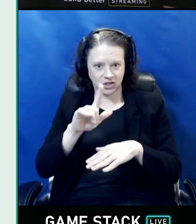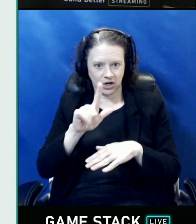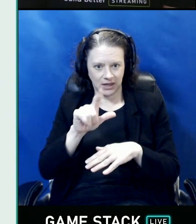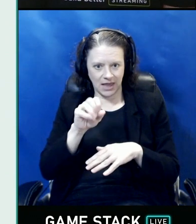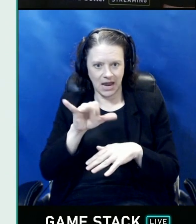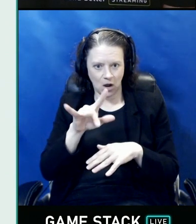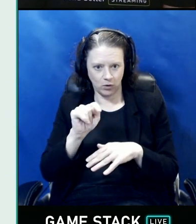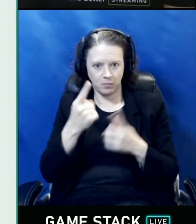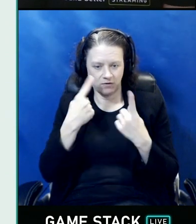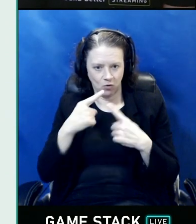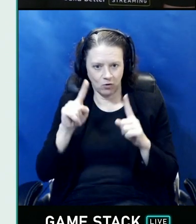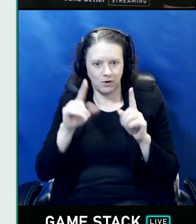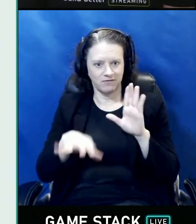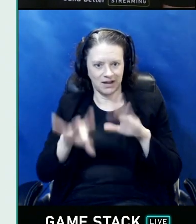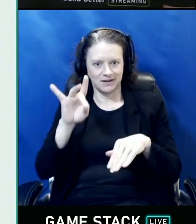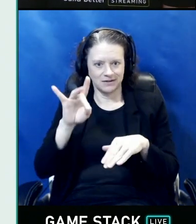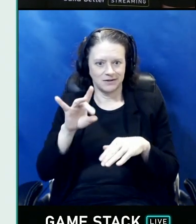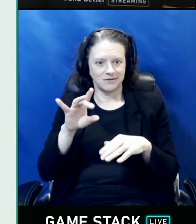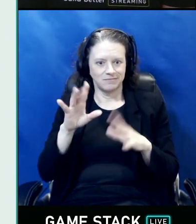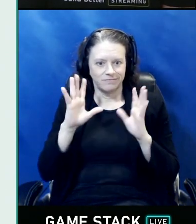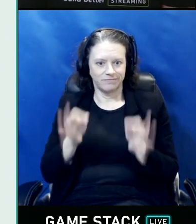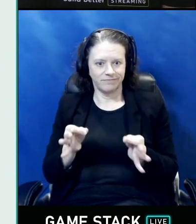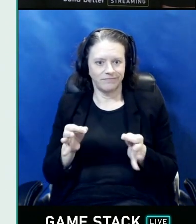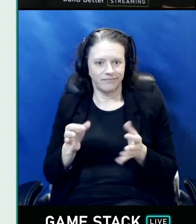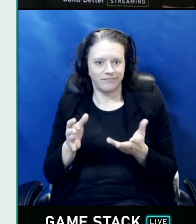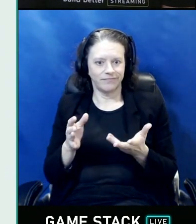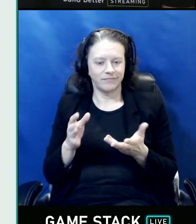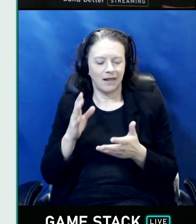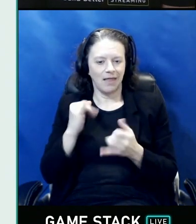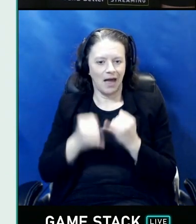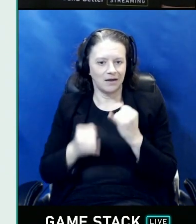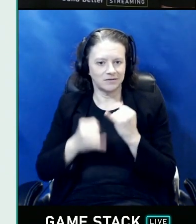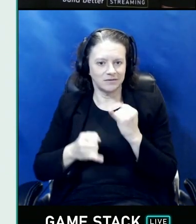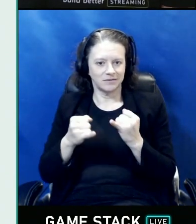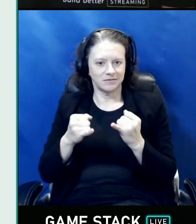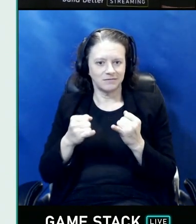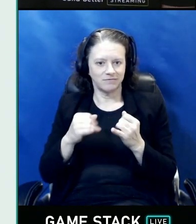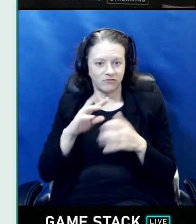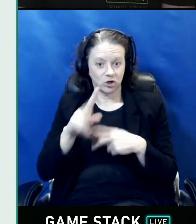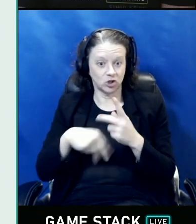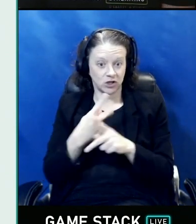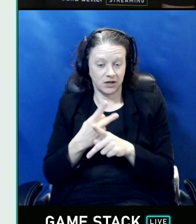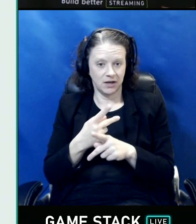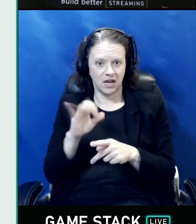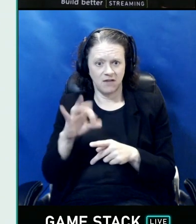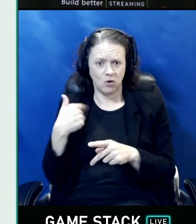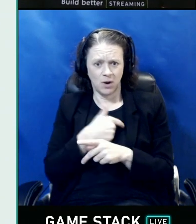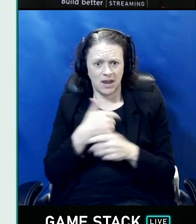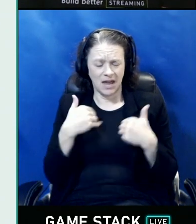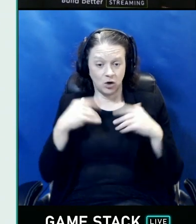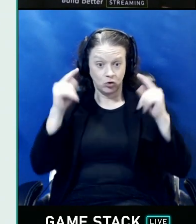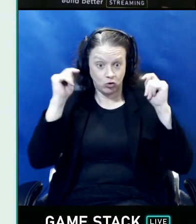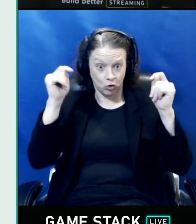If, in the tutorial level, we had multiple different versions that all needed updating every time we made one of those changes,